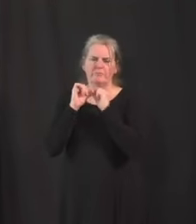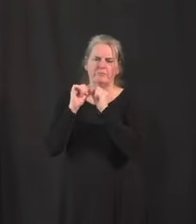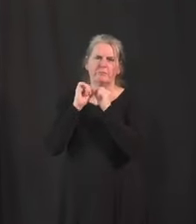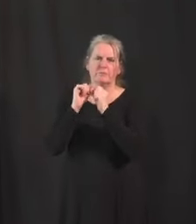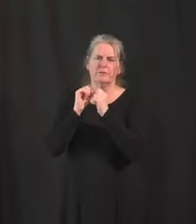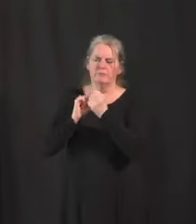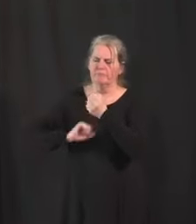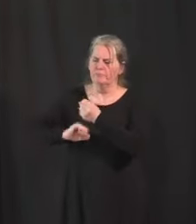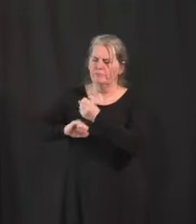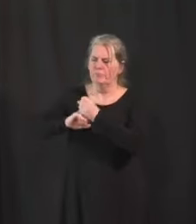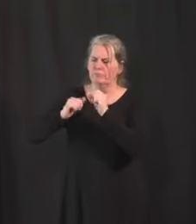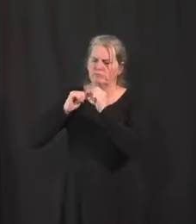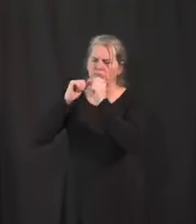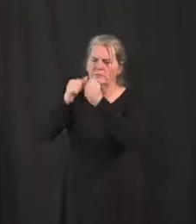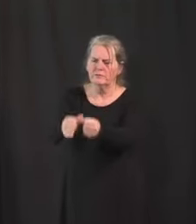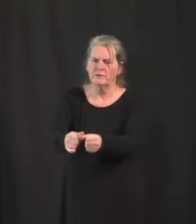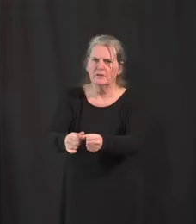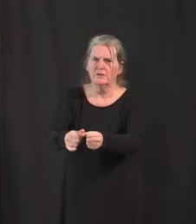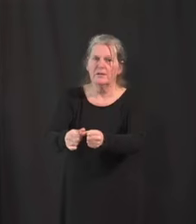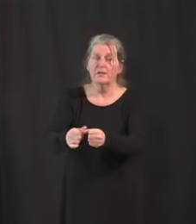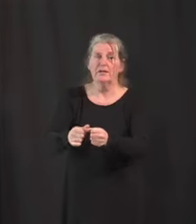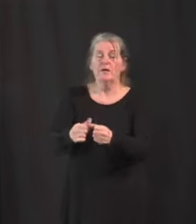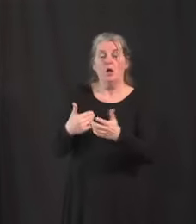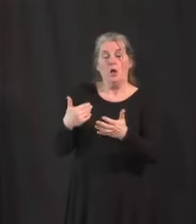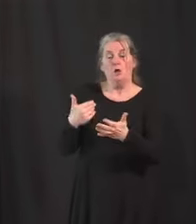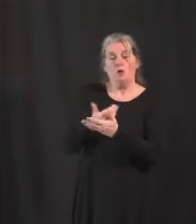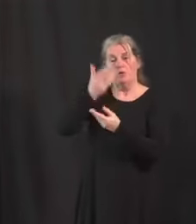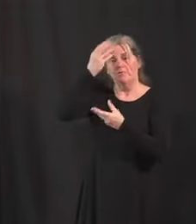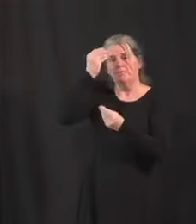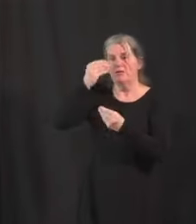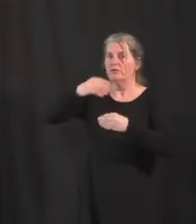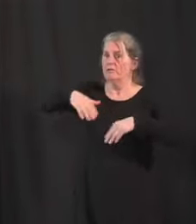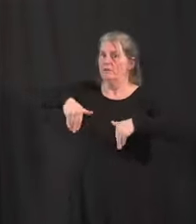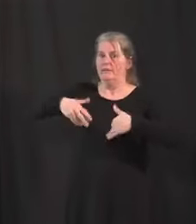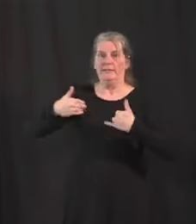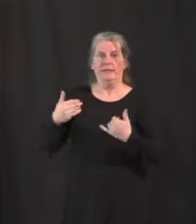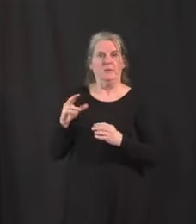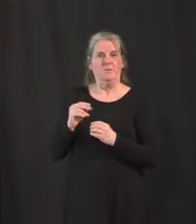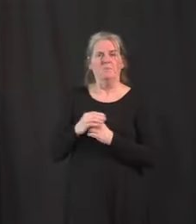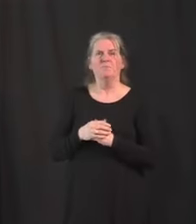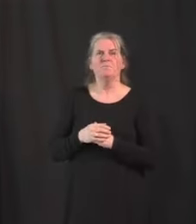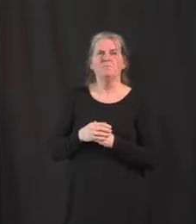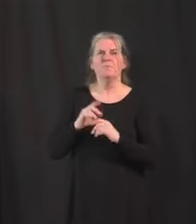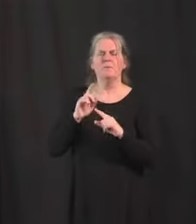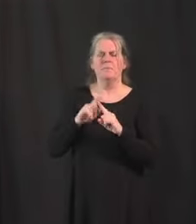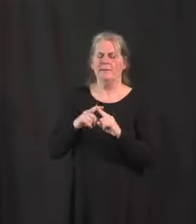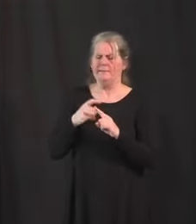NOTHING NEW TO ANNOUNCE TODAY, BUT OUR MOST RECENT ANNOUNCEMENTS AND THE PARAMETERS